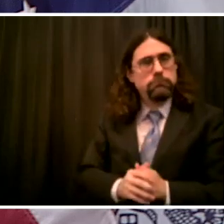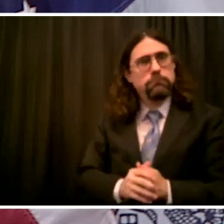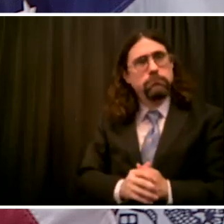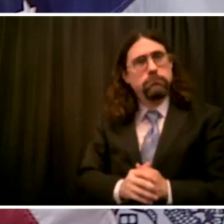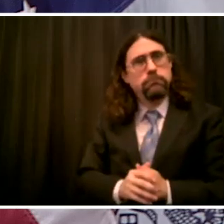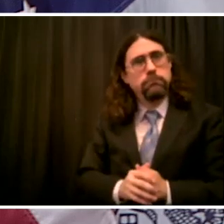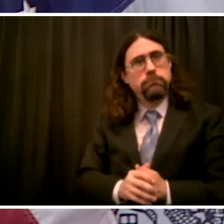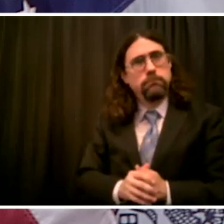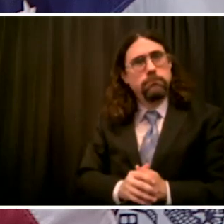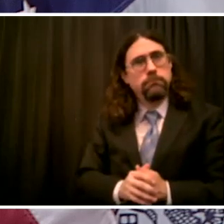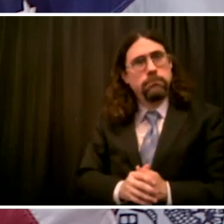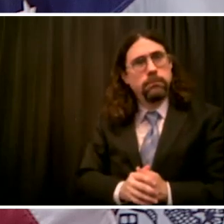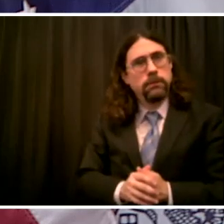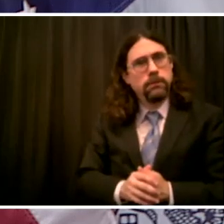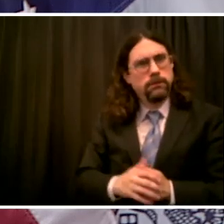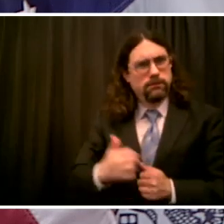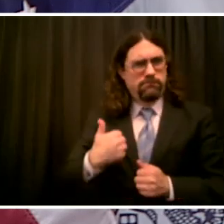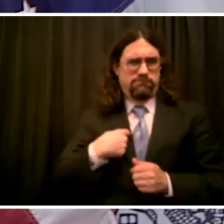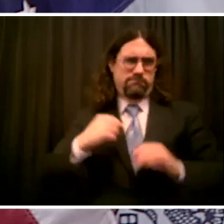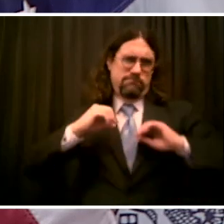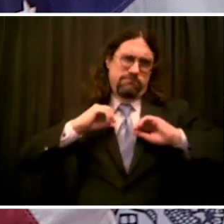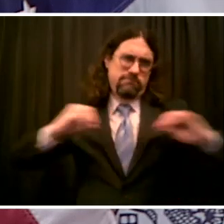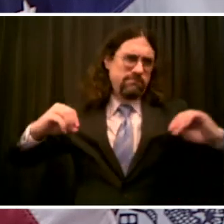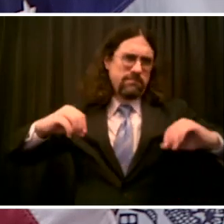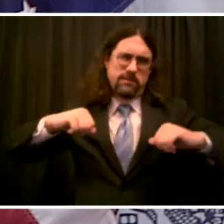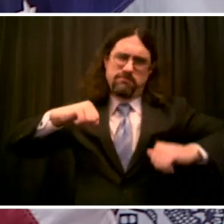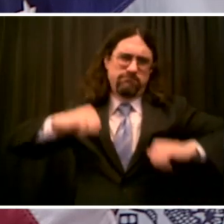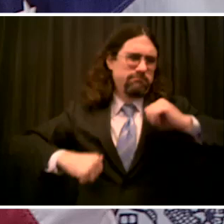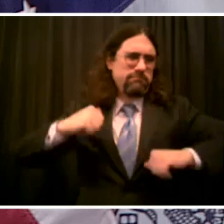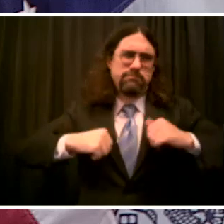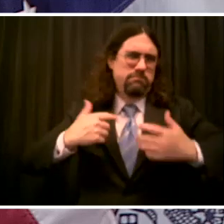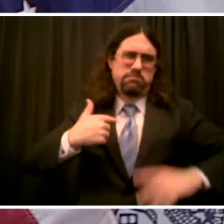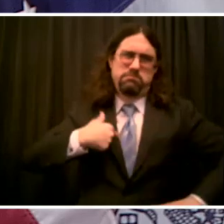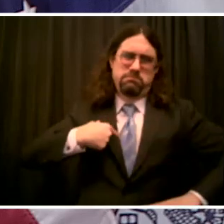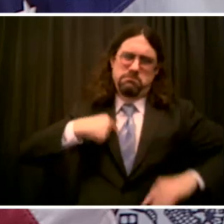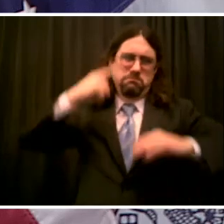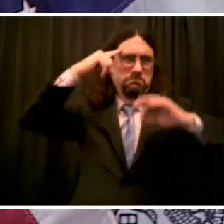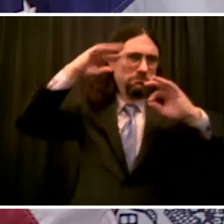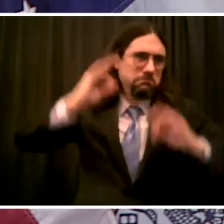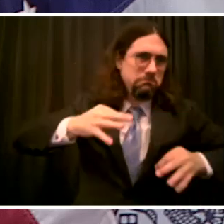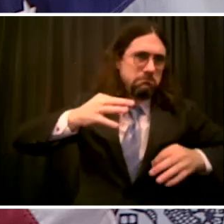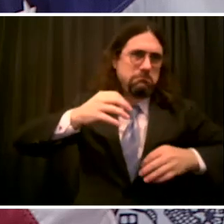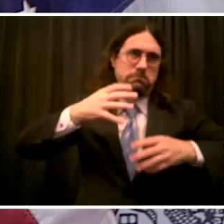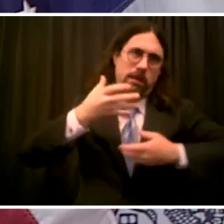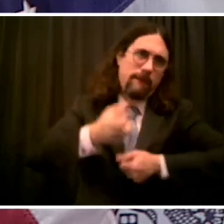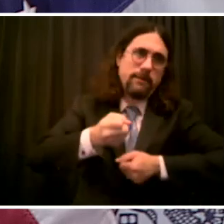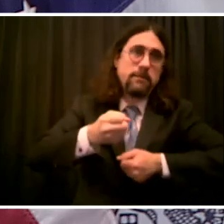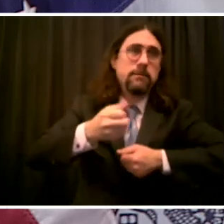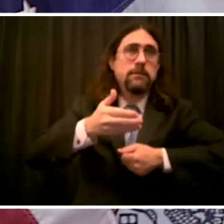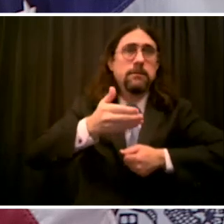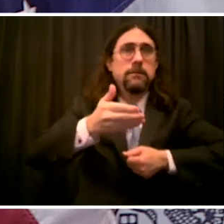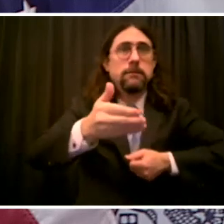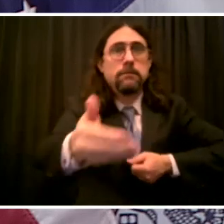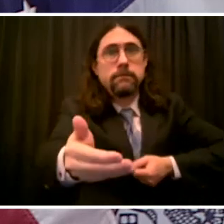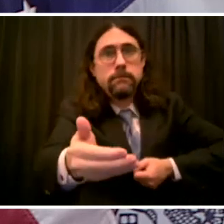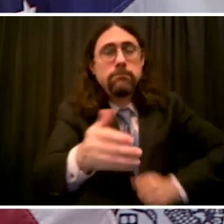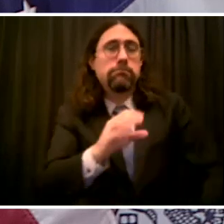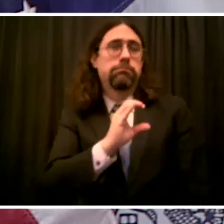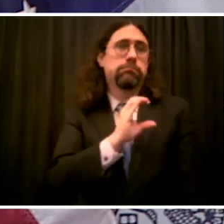SHOOTINGS. OUR DETECTIVES ARE DOINGAM AINZG WORK. THEY CONTINUE TO WORK THE CASES. I HAVE NO DOUBT AS TIME GOES ON, THEY'LL CONTINUE TO DO WHAT